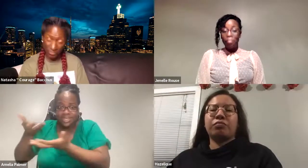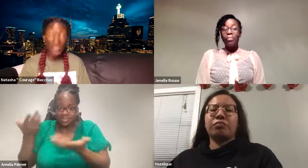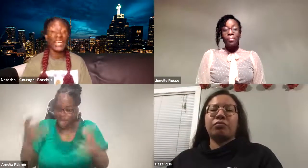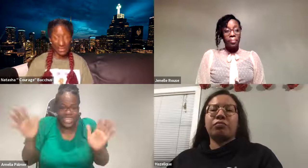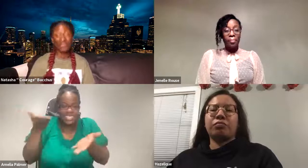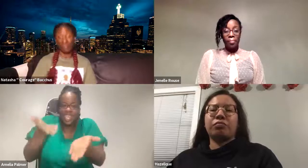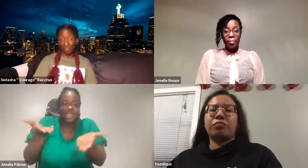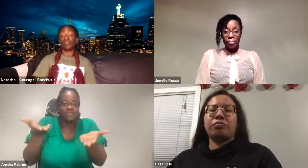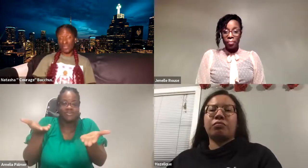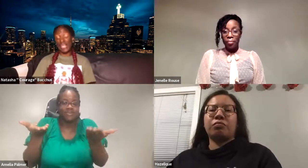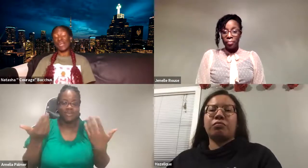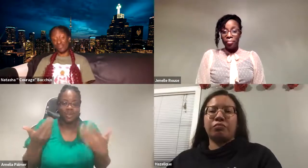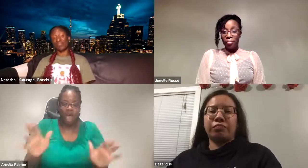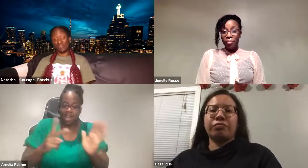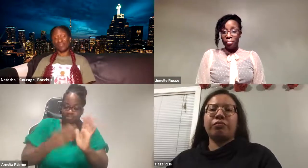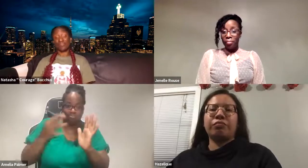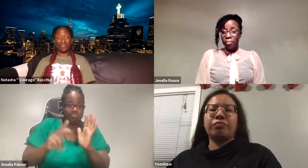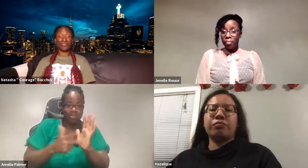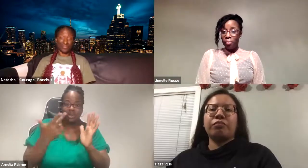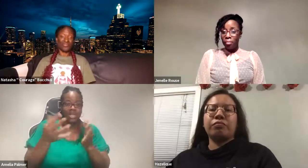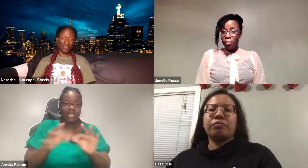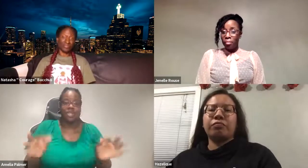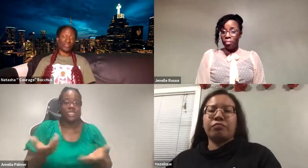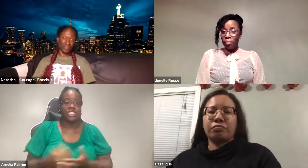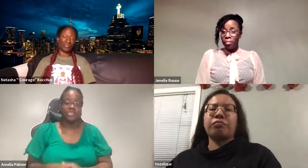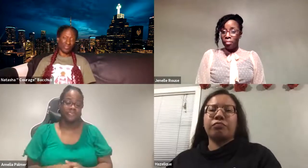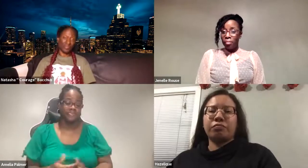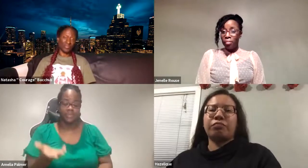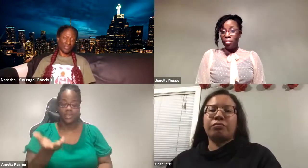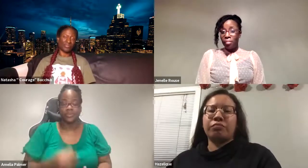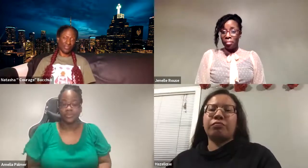there's also forms of communication with hearing people like writing, you know that's already two